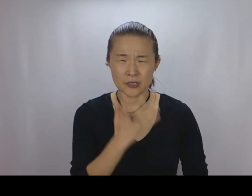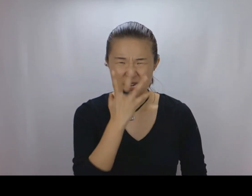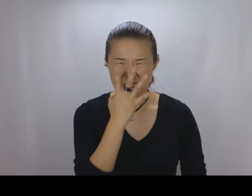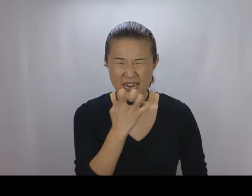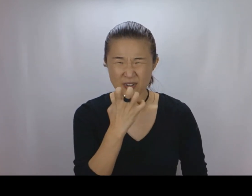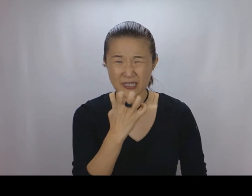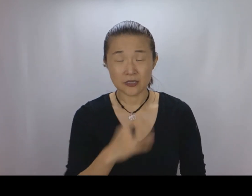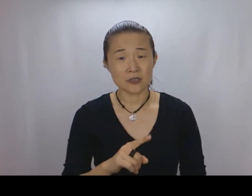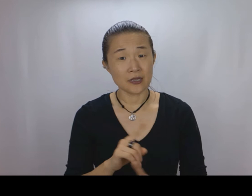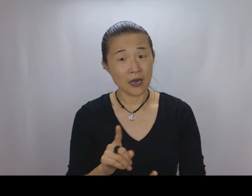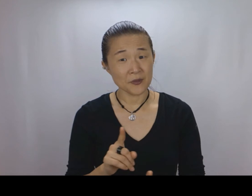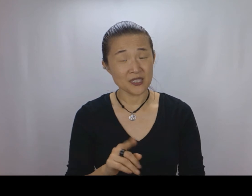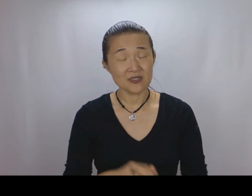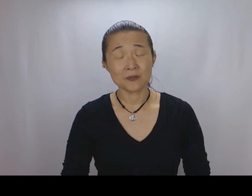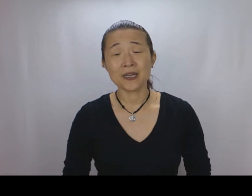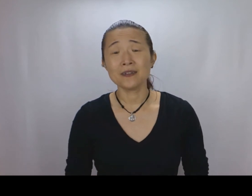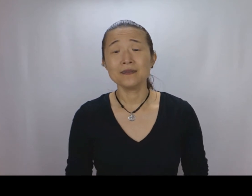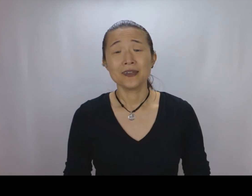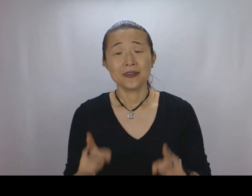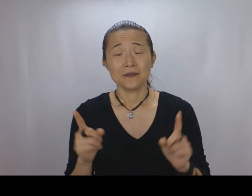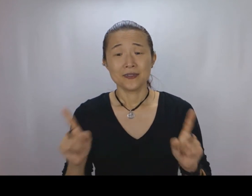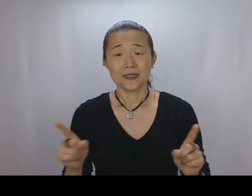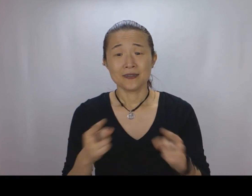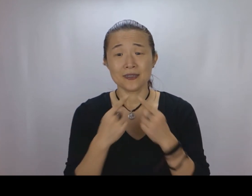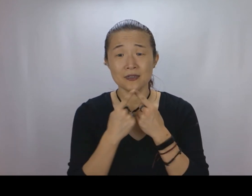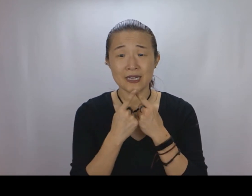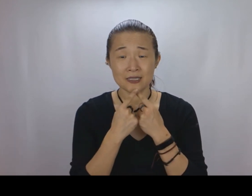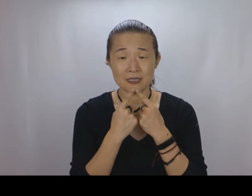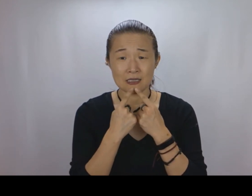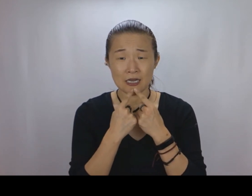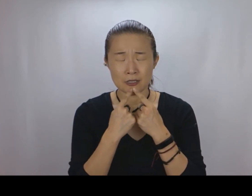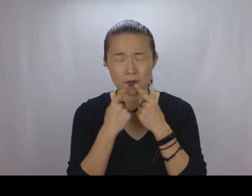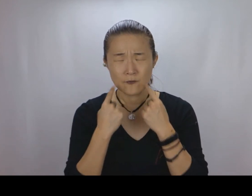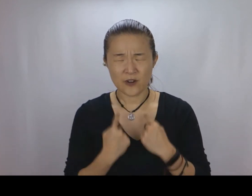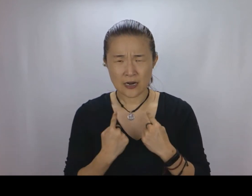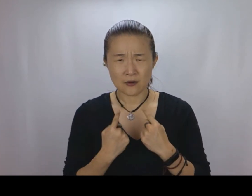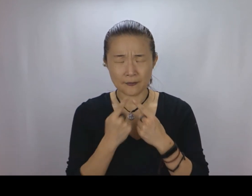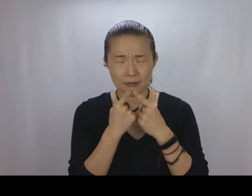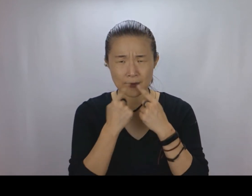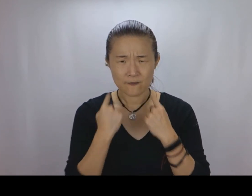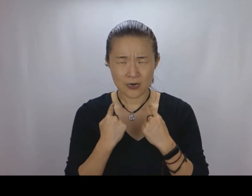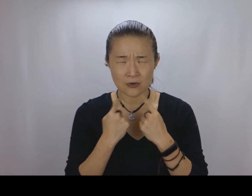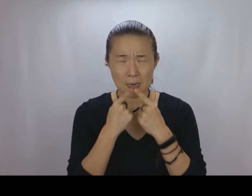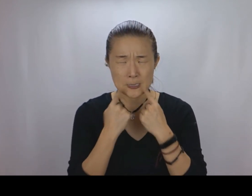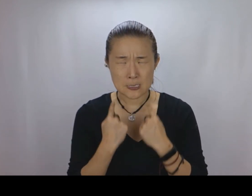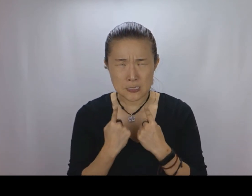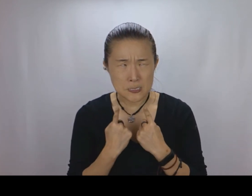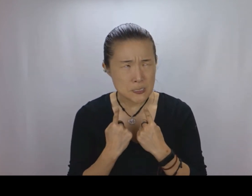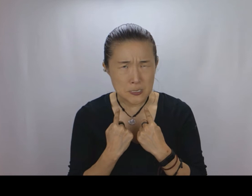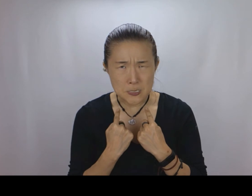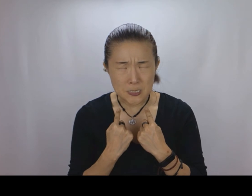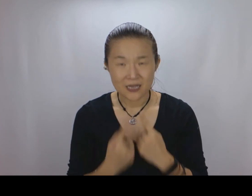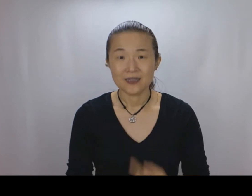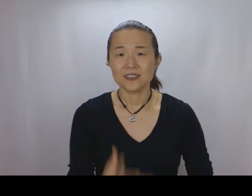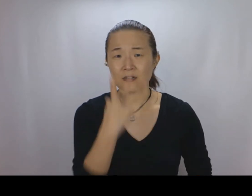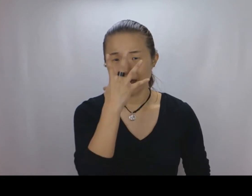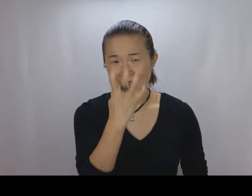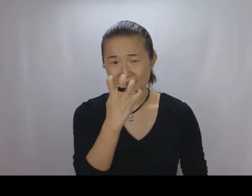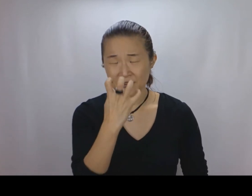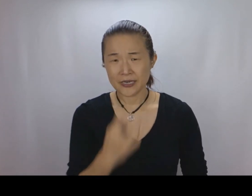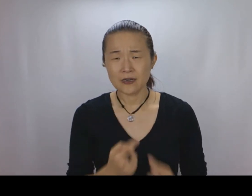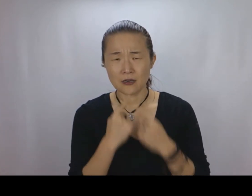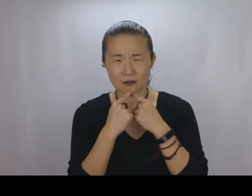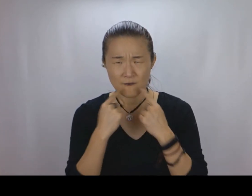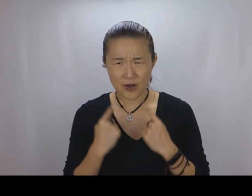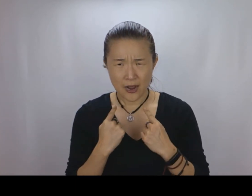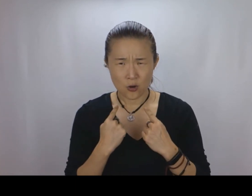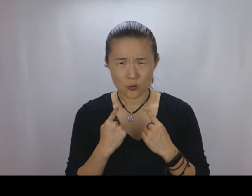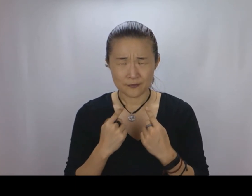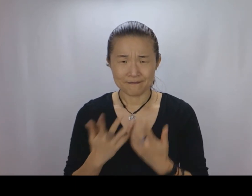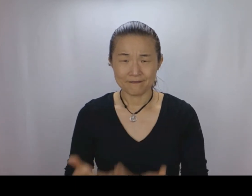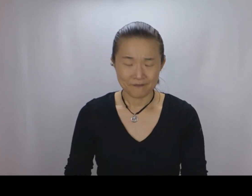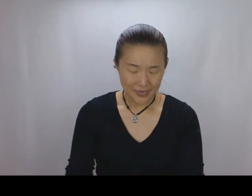When you're angry if you do the opposite of smile. So, two hands here and you frown. Frown GRRRR! so angry. Frown.